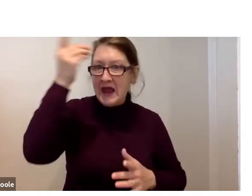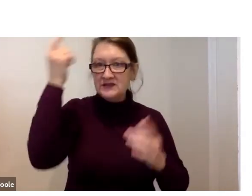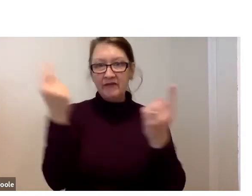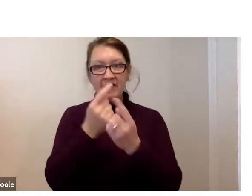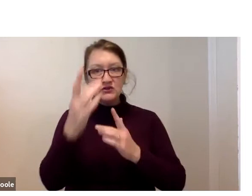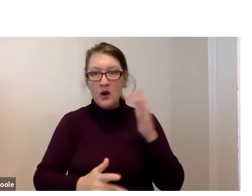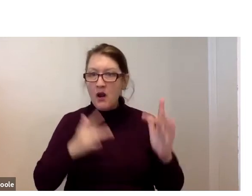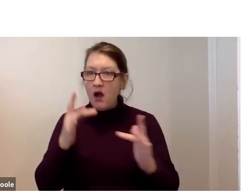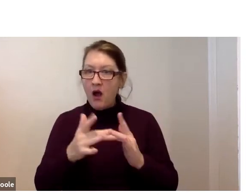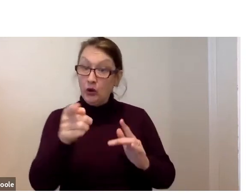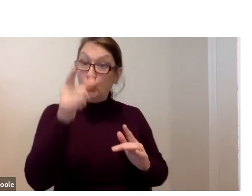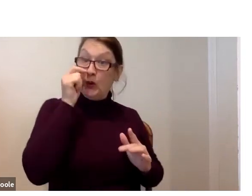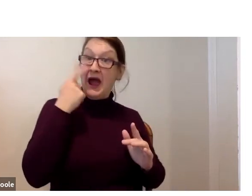at the stuff right now.